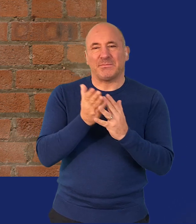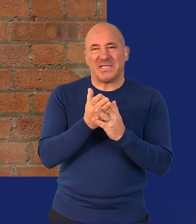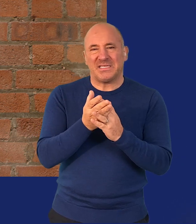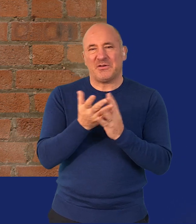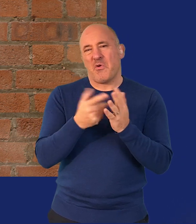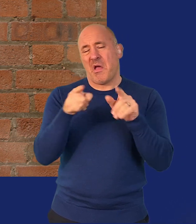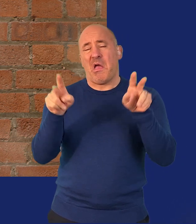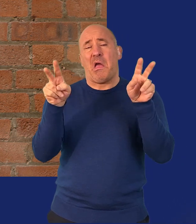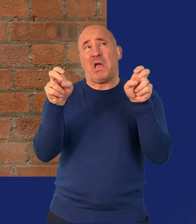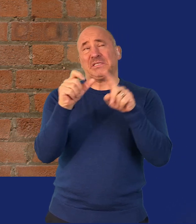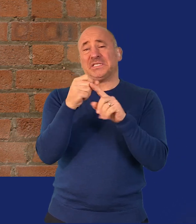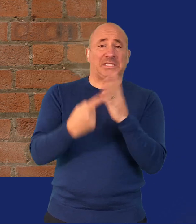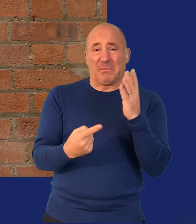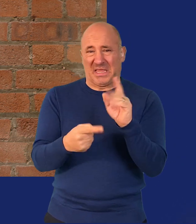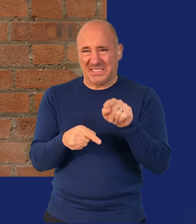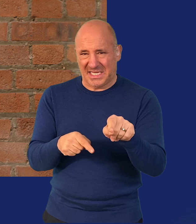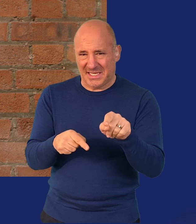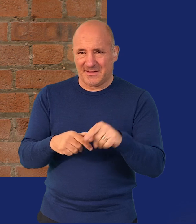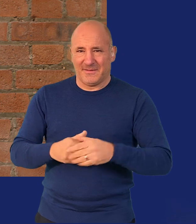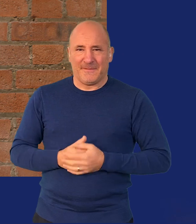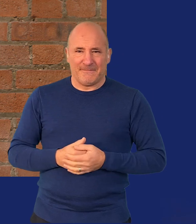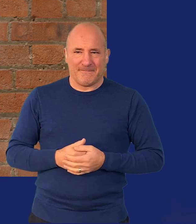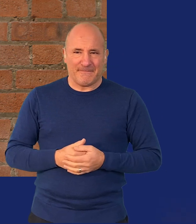accessibility or, or 'so called' disability.